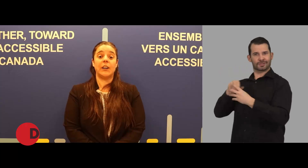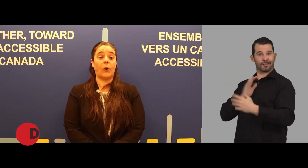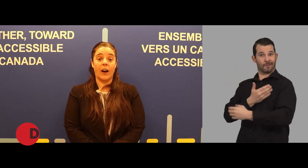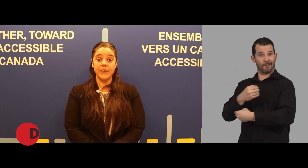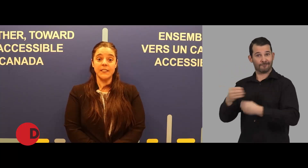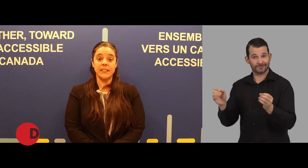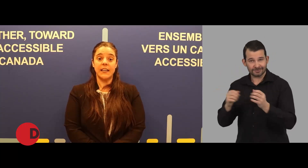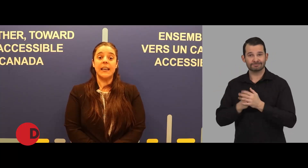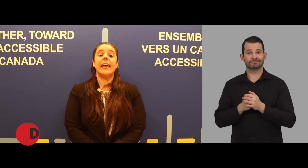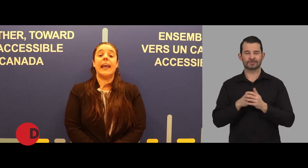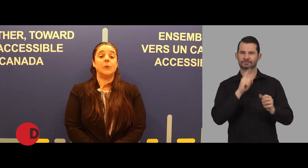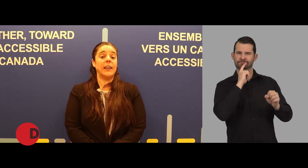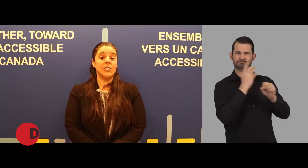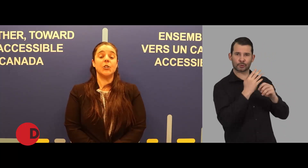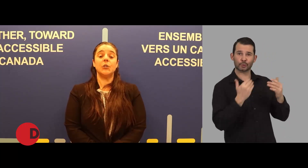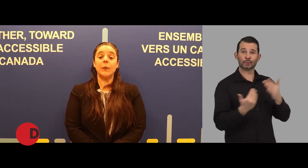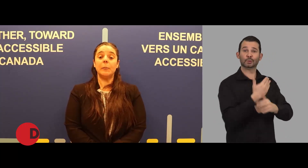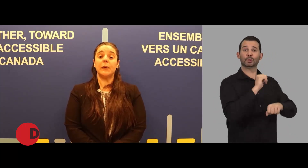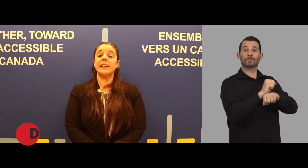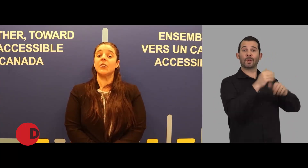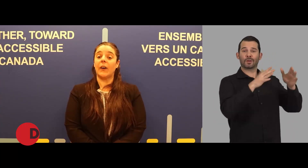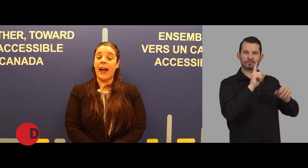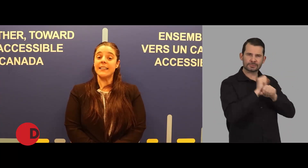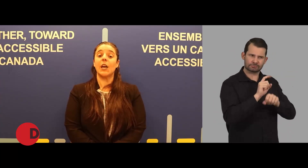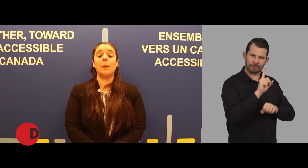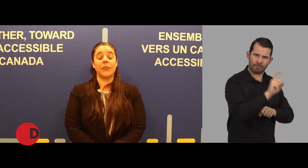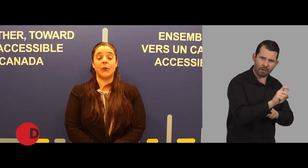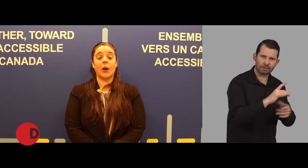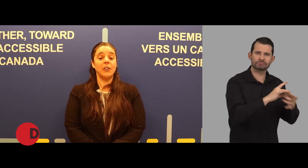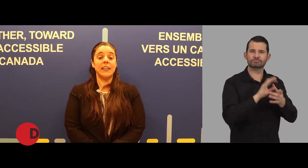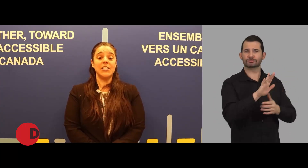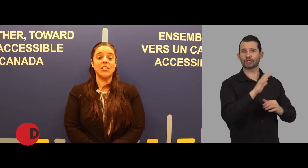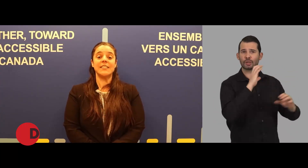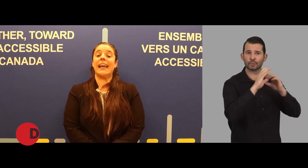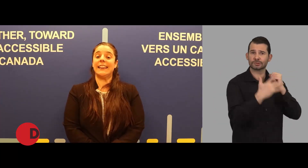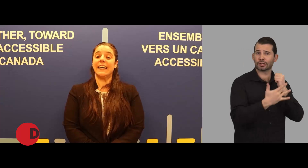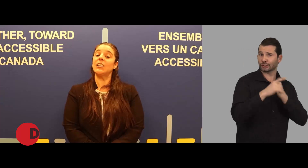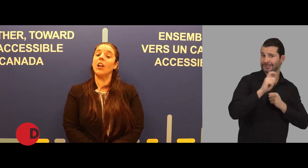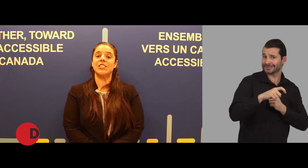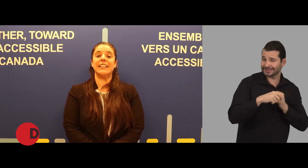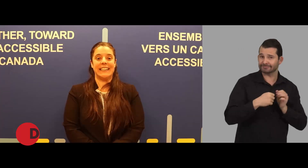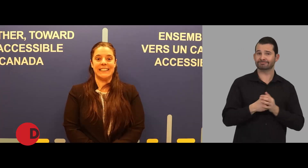in our office, and ensured new employees are asked about their communications and technology needs.